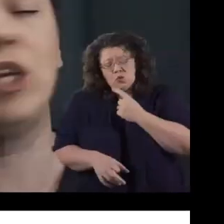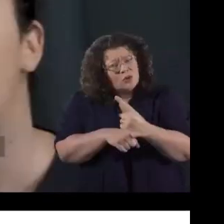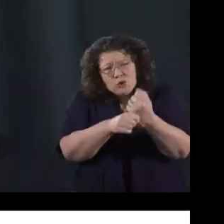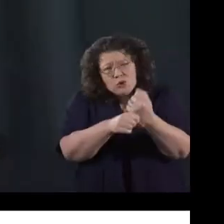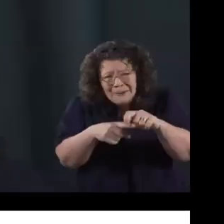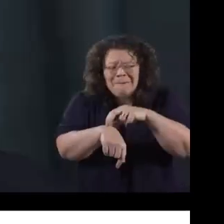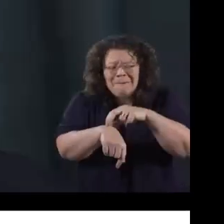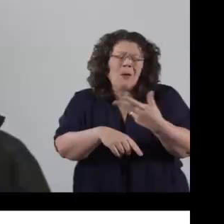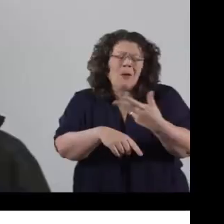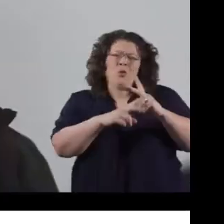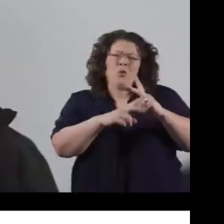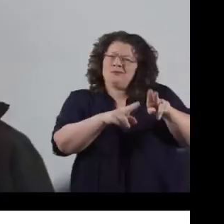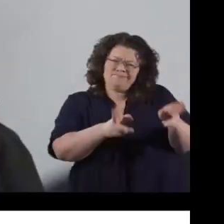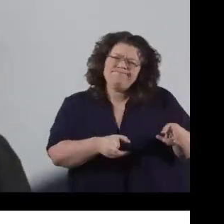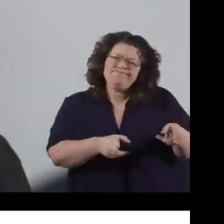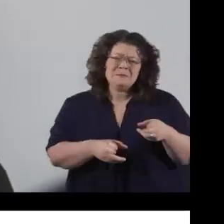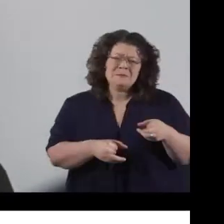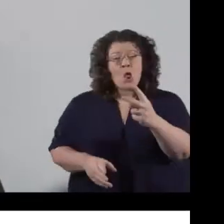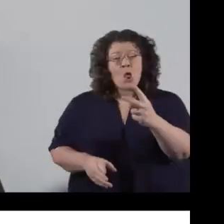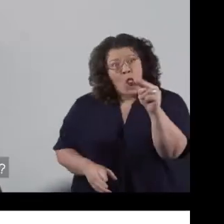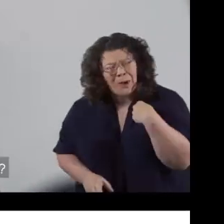I didn't know anything about it. Why are you on the floor.